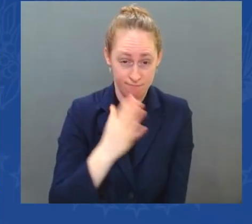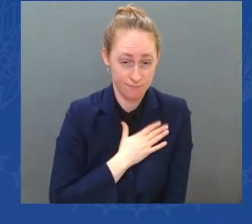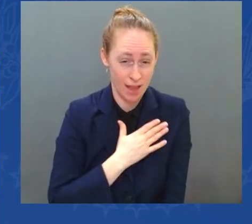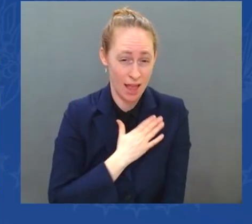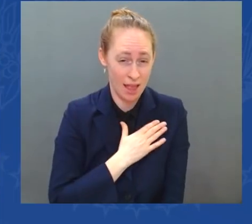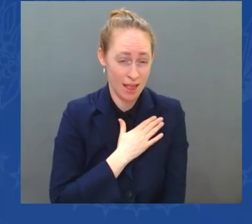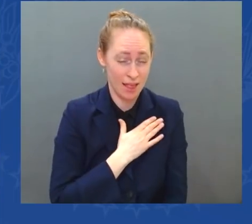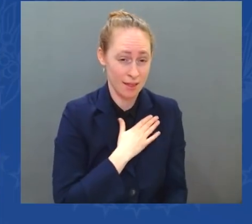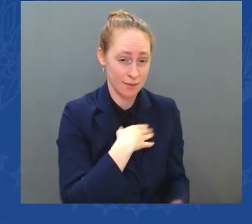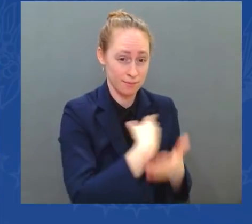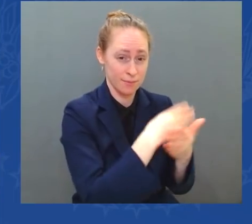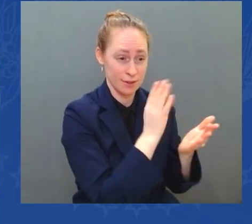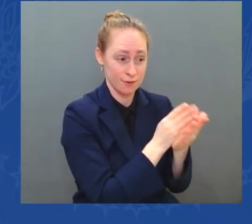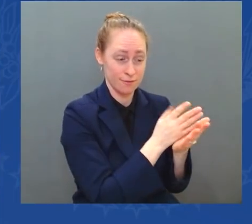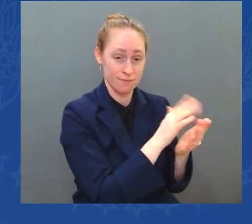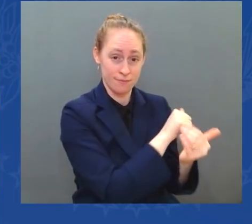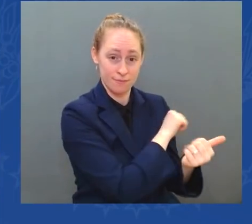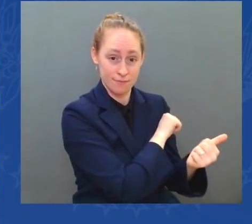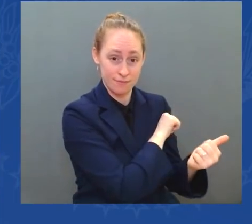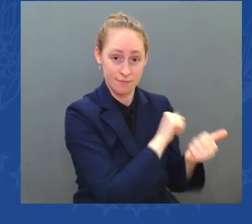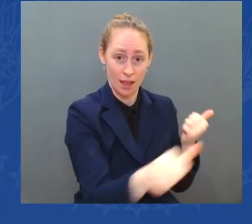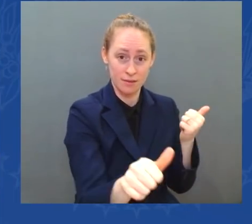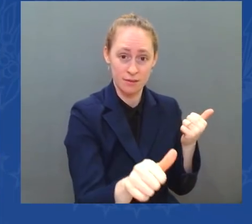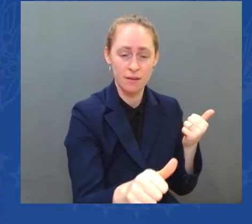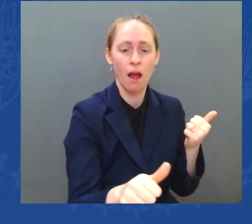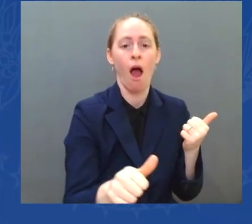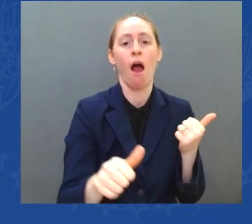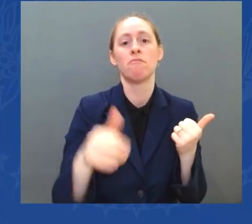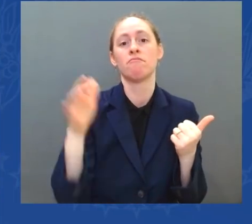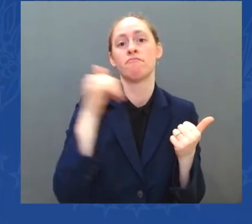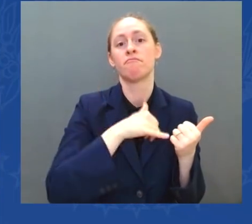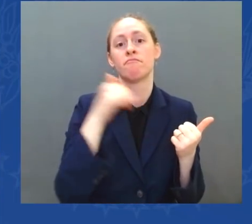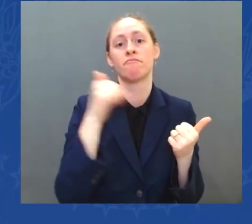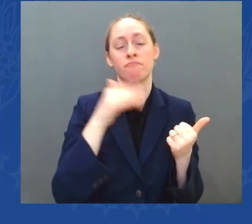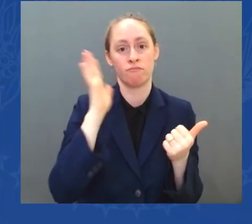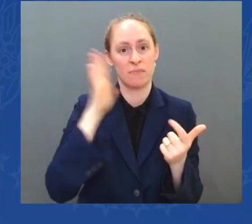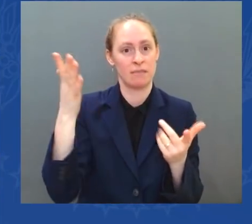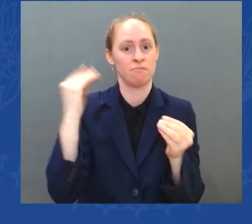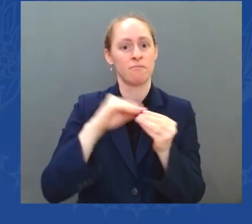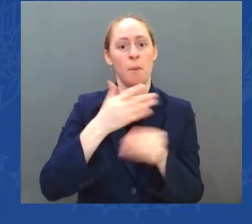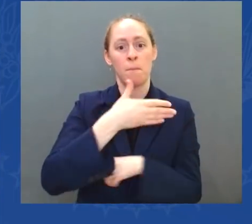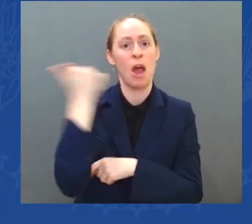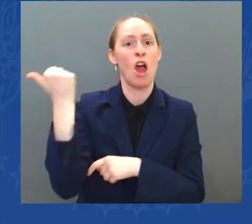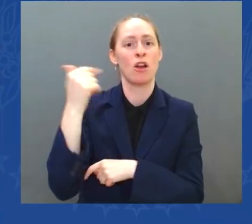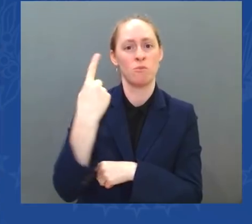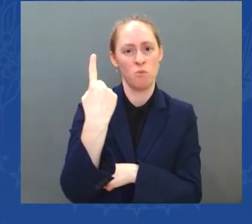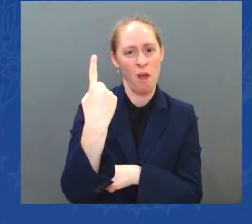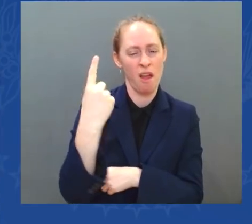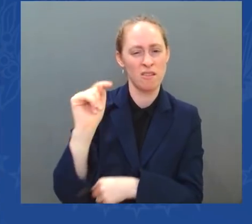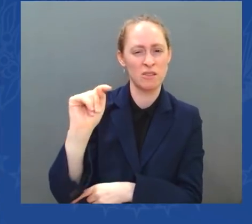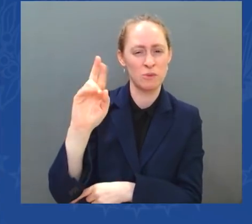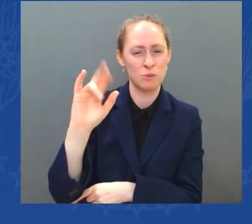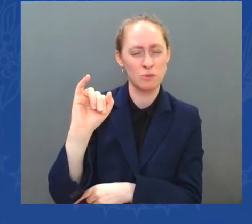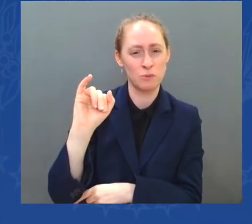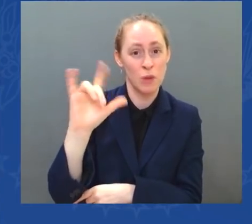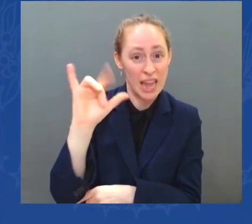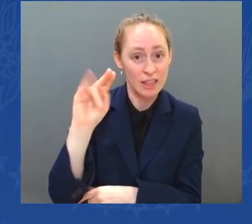this trickle down idea is the only way to grow an economy. We're actually lowering the deficit, not increasing it.